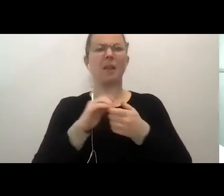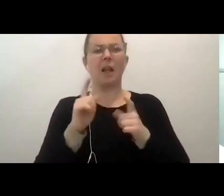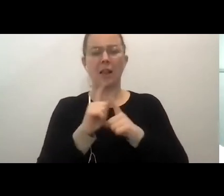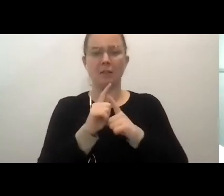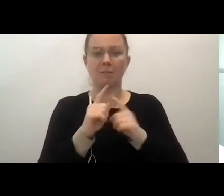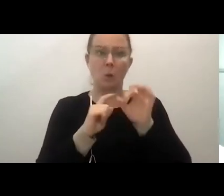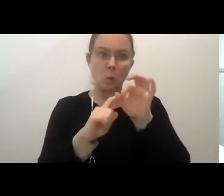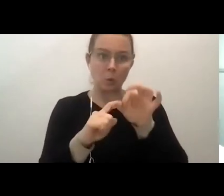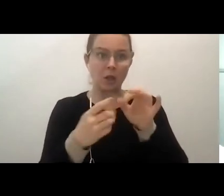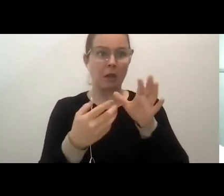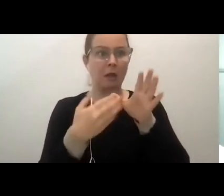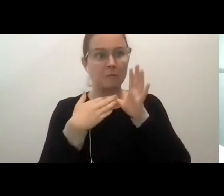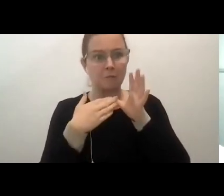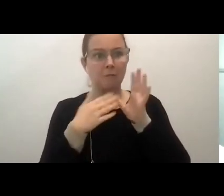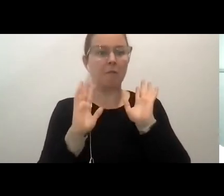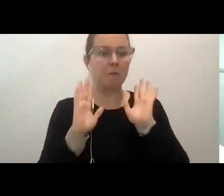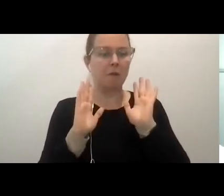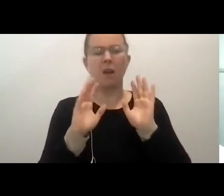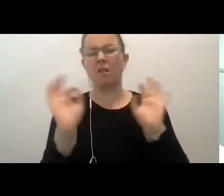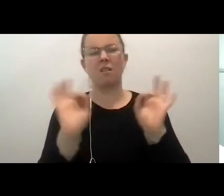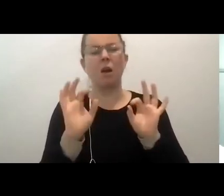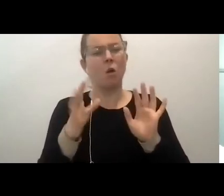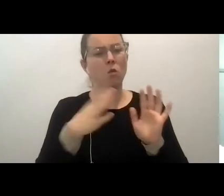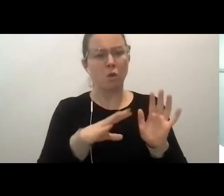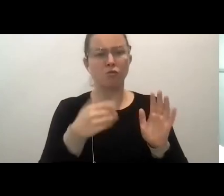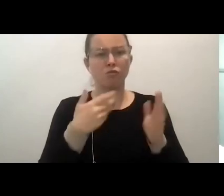please feel free to talk to the speakers. The